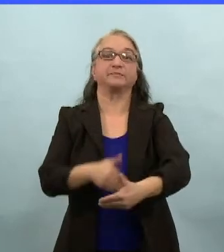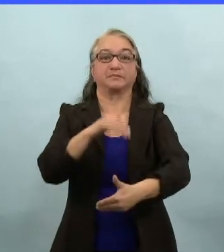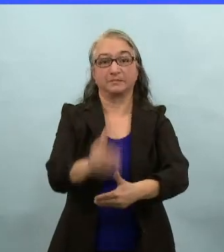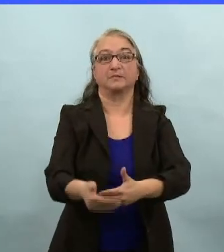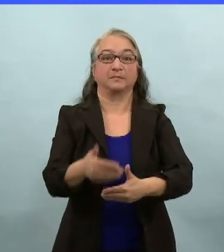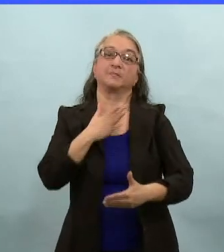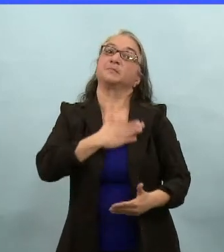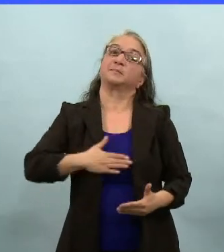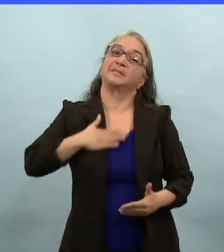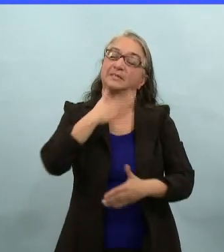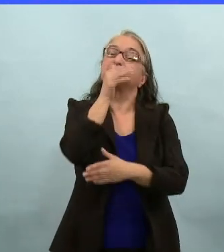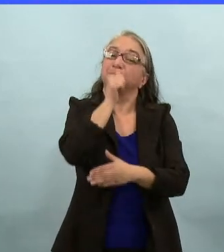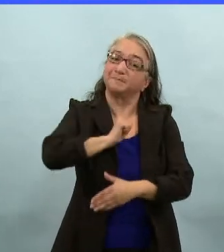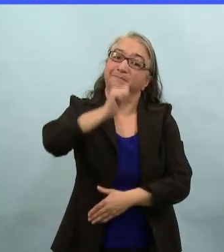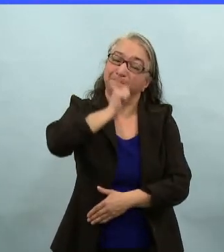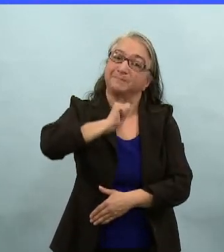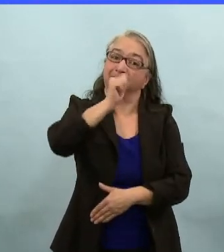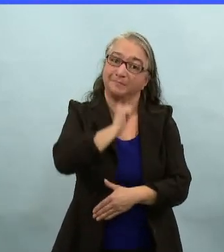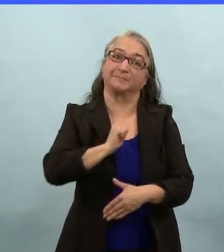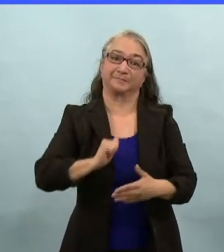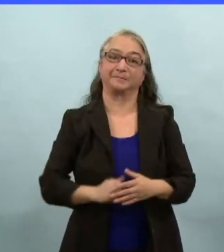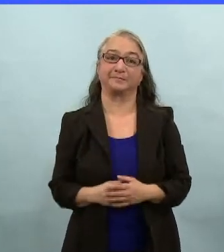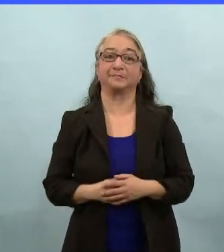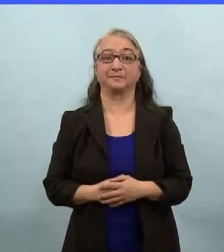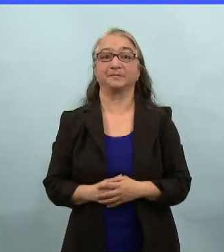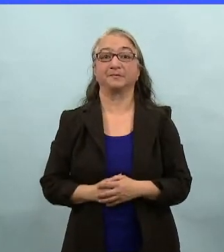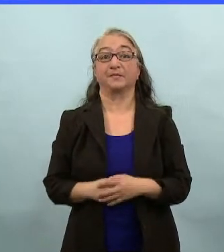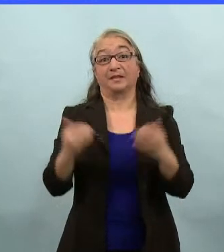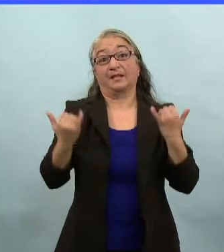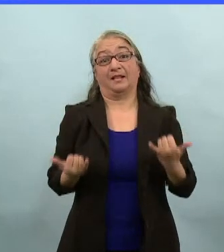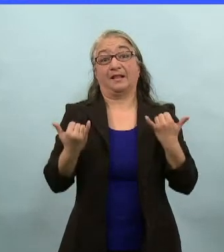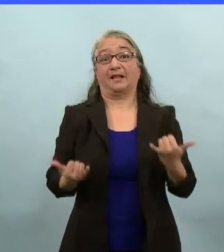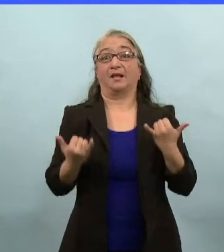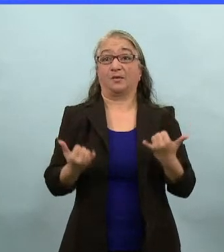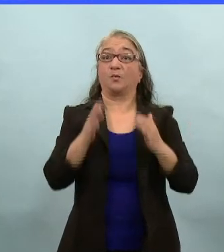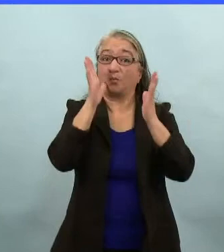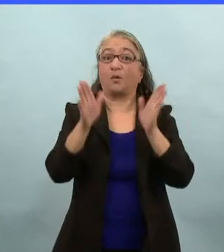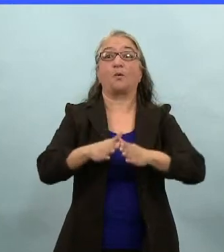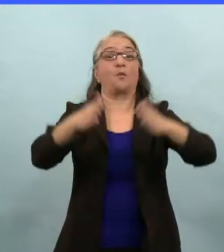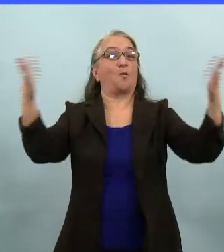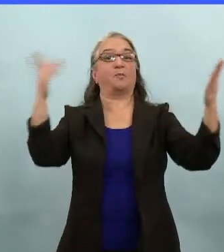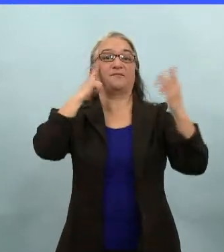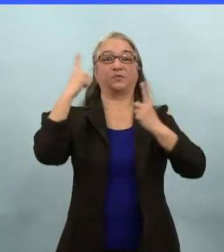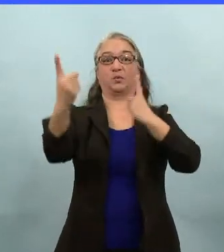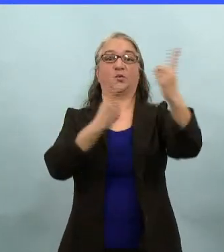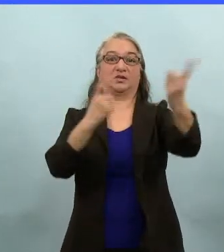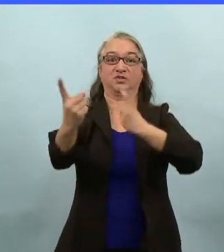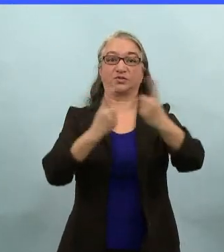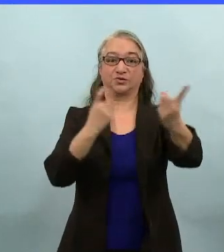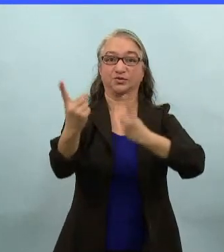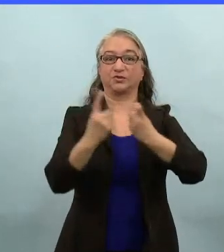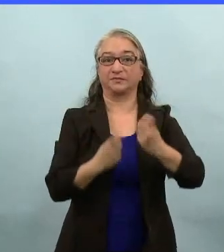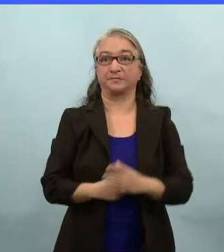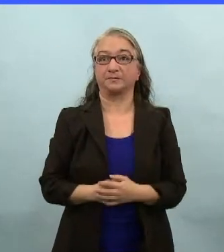so with that i will uh open it up for questions i have a question for dr atwal um last week's